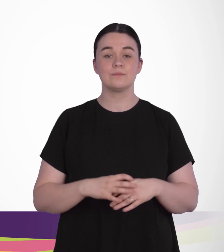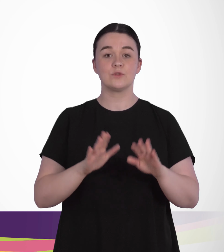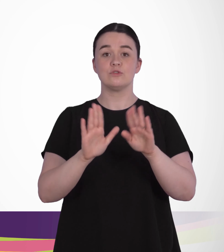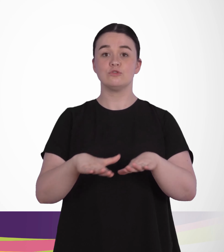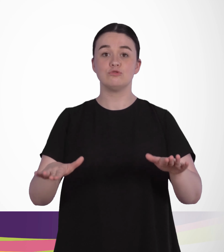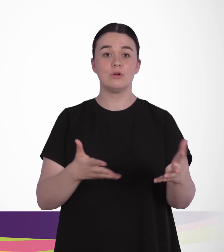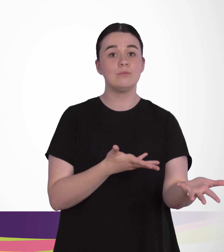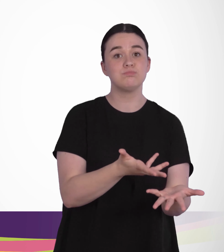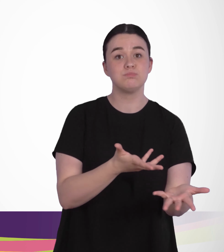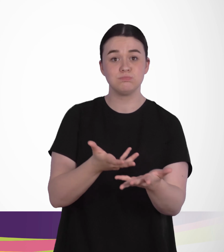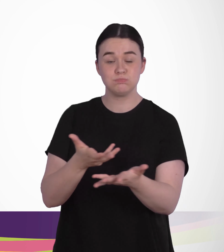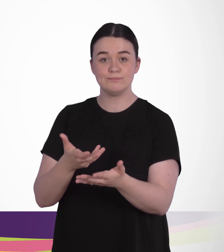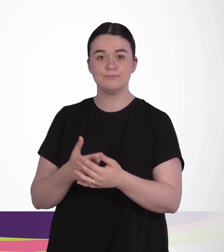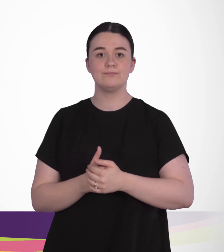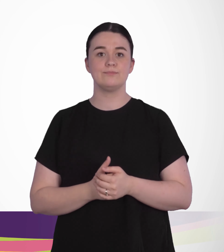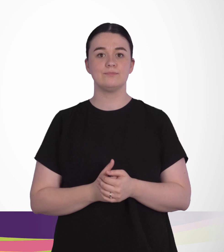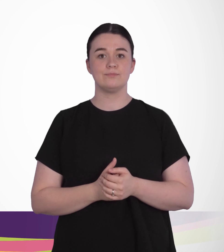Children’s consultations